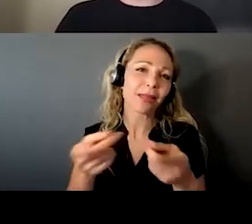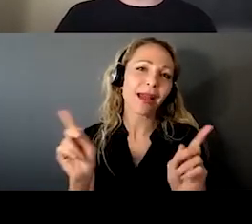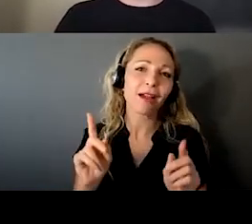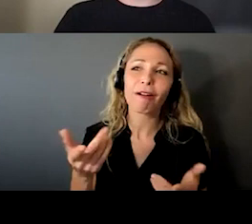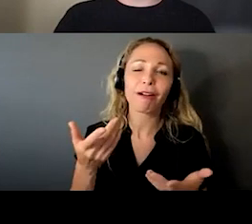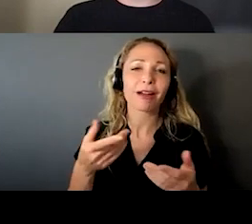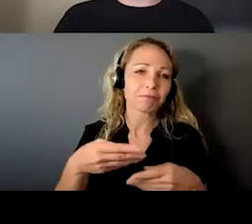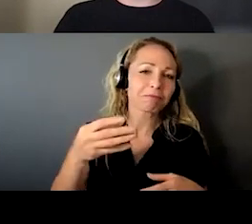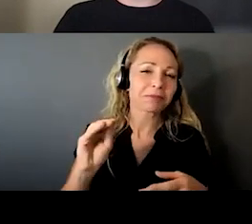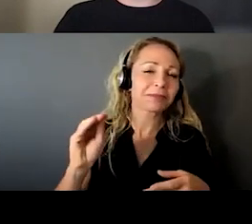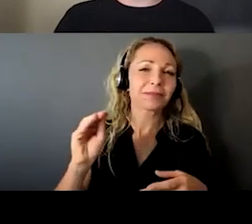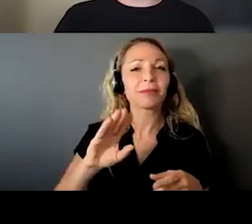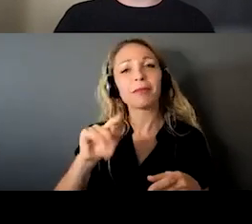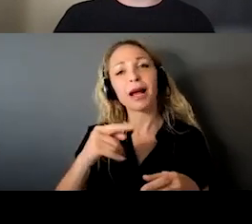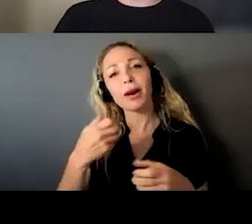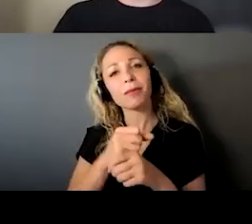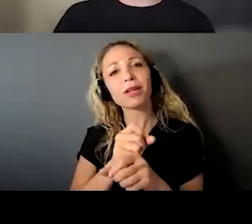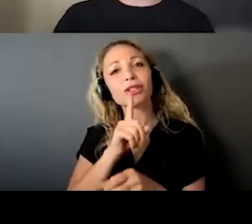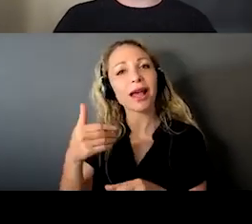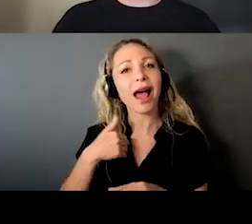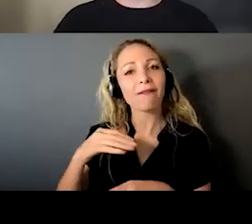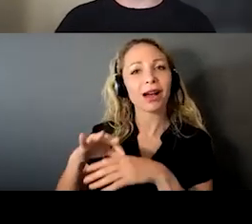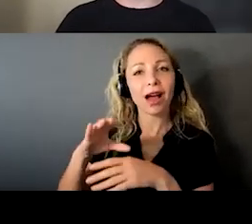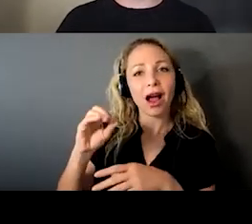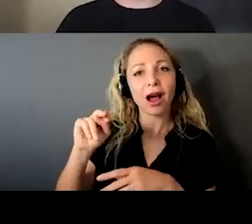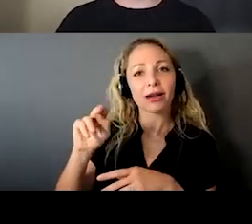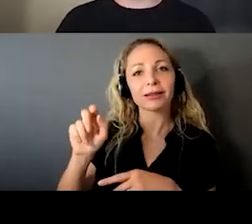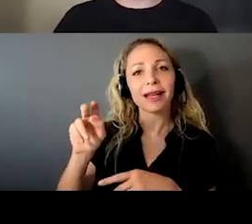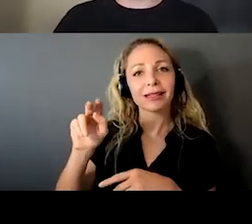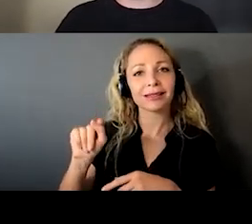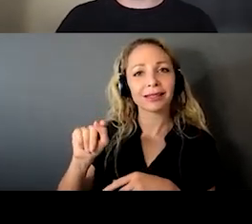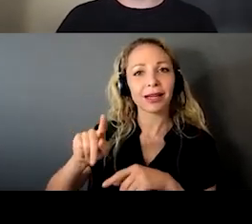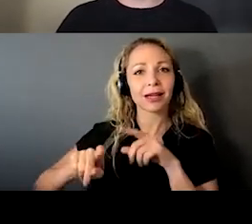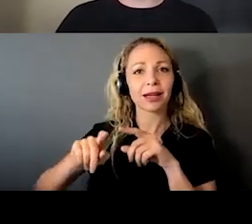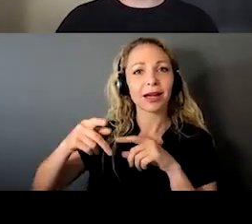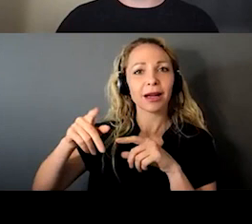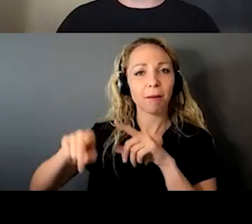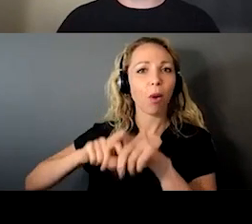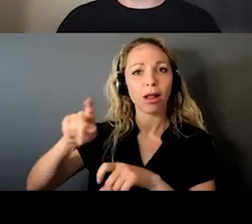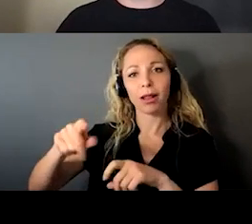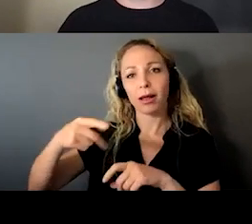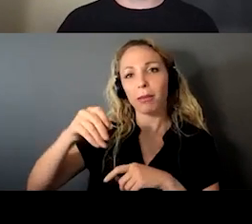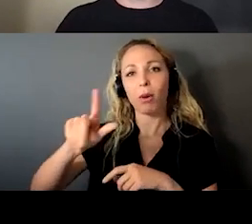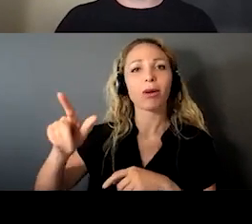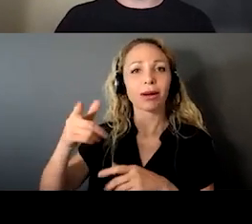THERE AND TAKE TIME TO ANSWER THAT POLL AND WHAT IS GOING TO AND HOW TO IMPROVE.